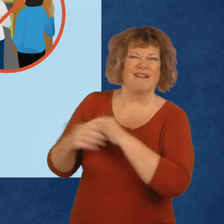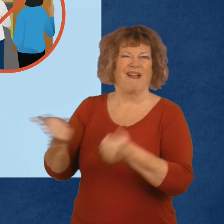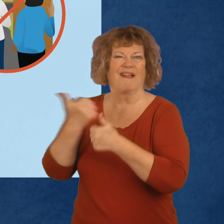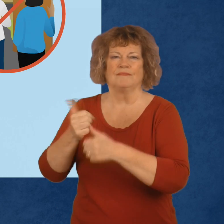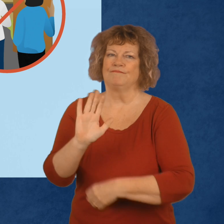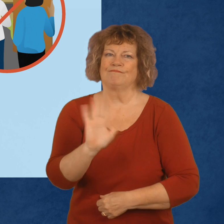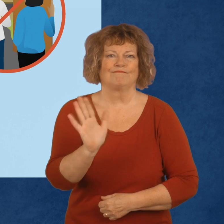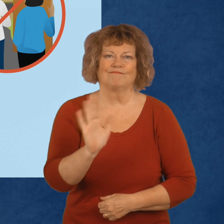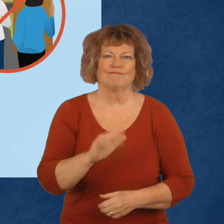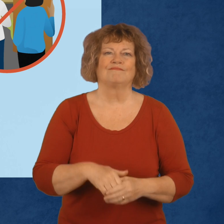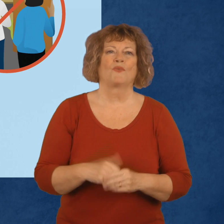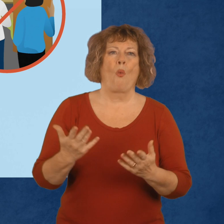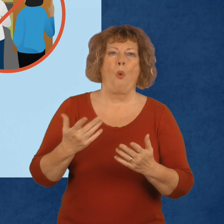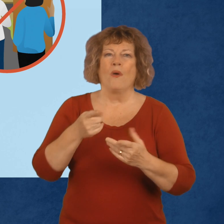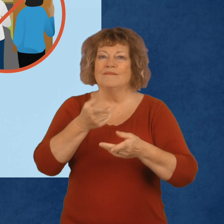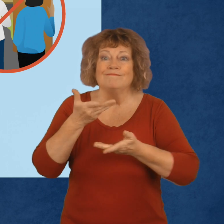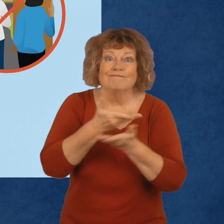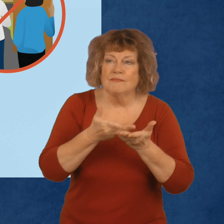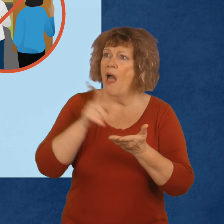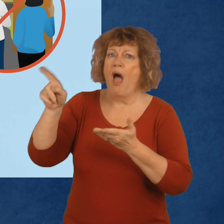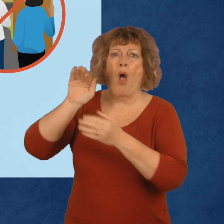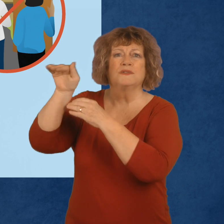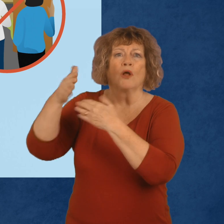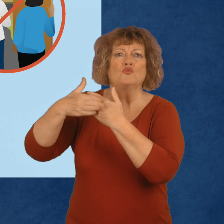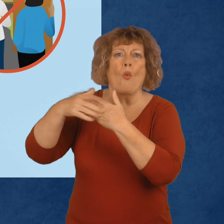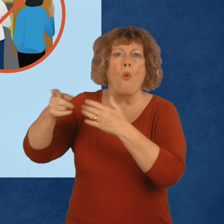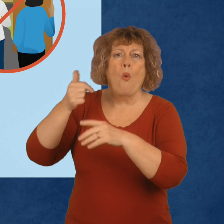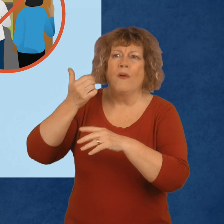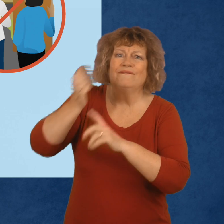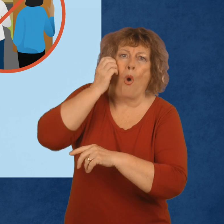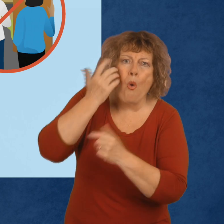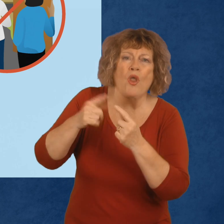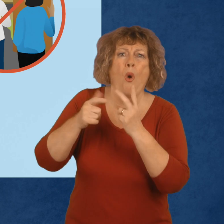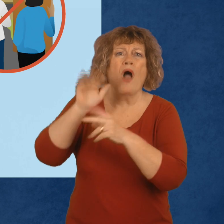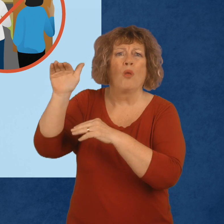and, have pets in the room that could make noise and disturb the hearing.